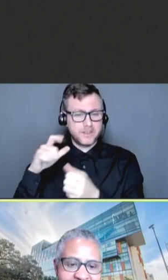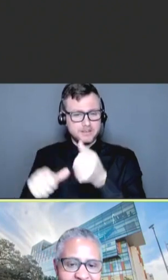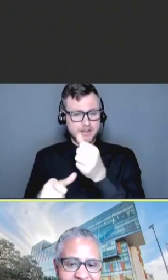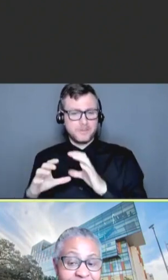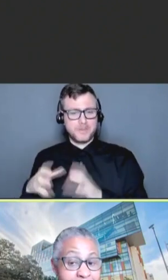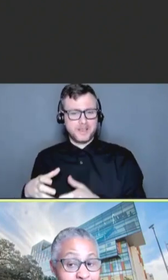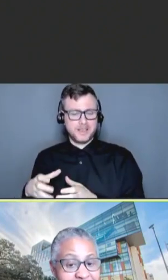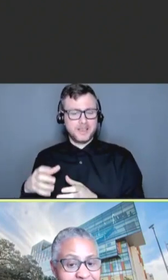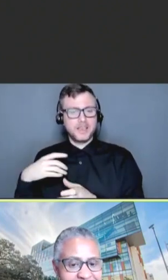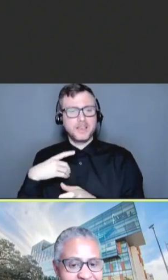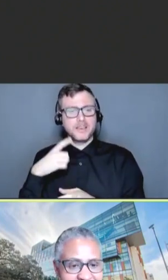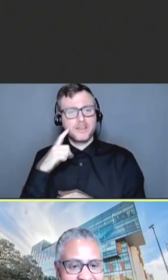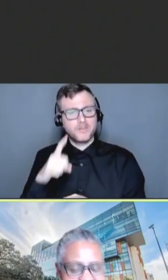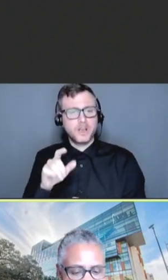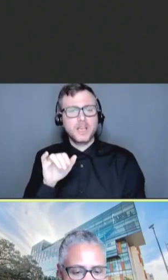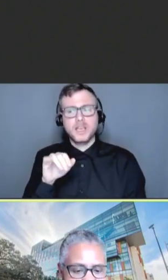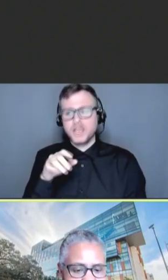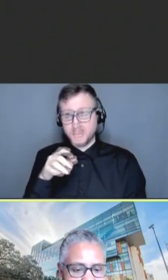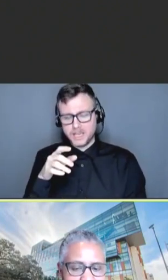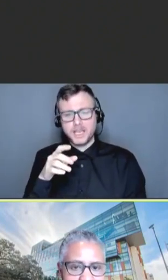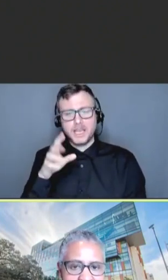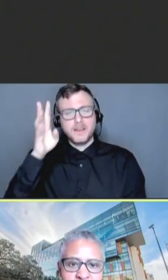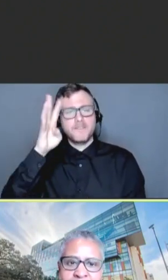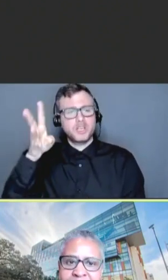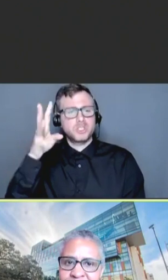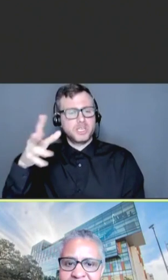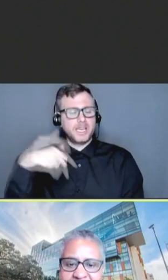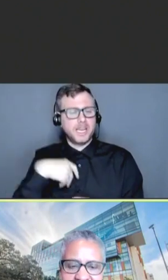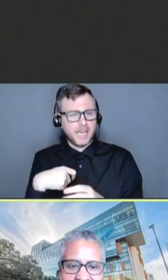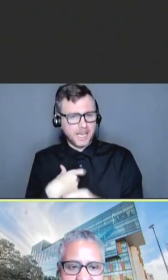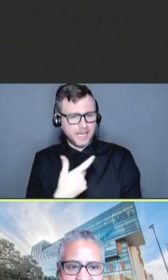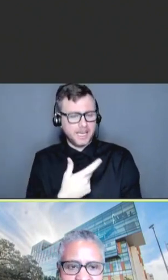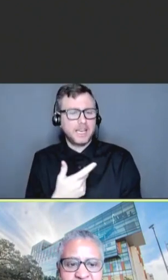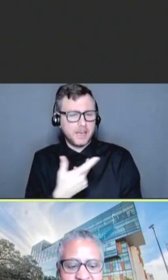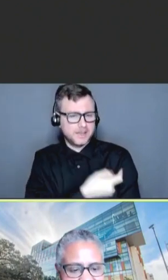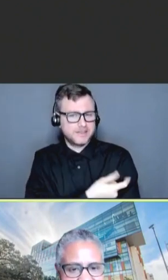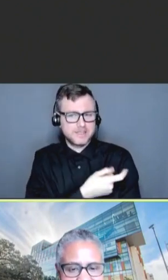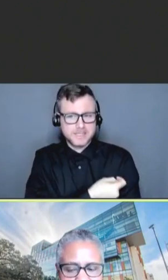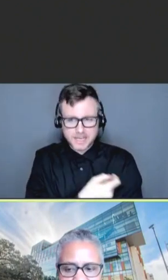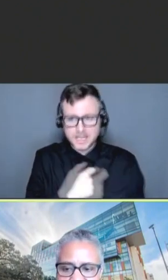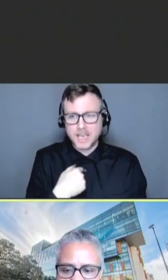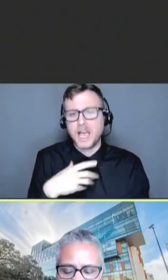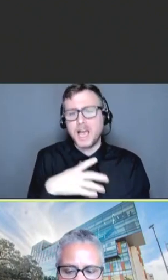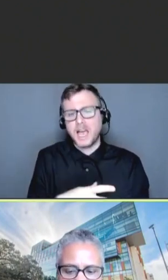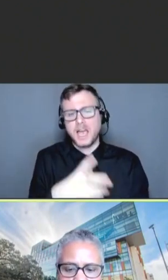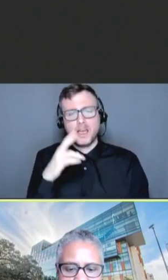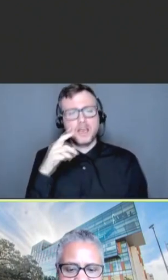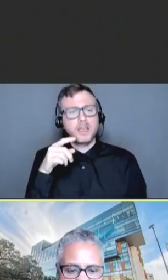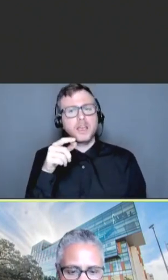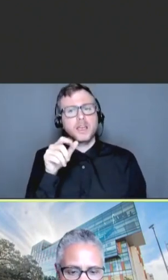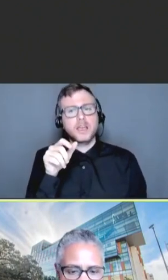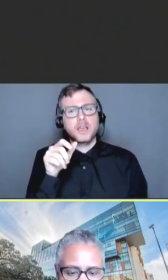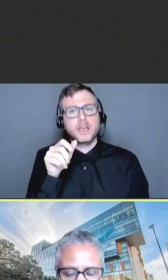innovation in immunization. Admiral Levine reference this work in her opening remarks,